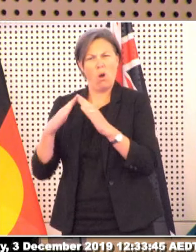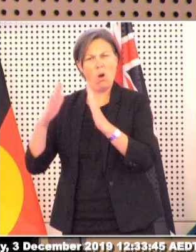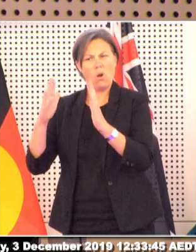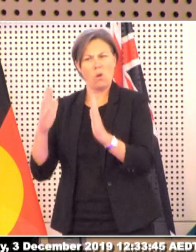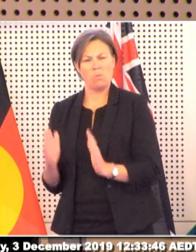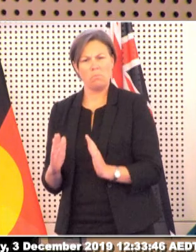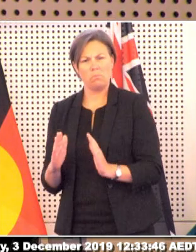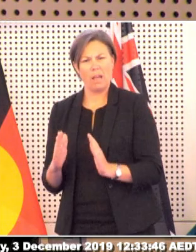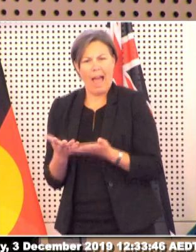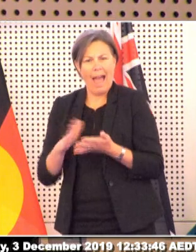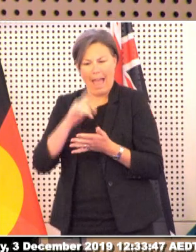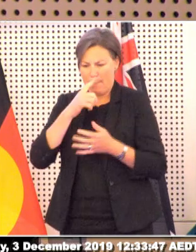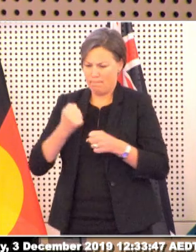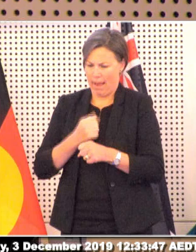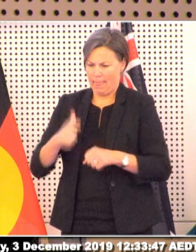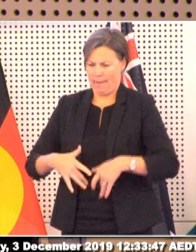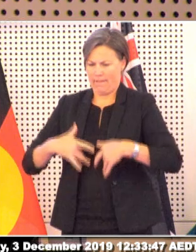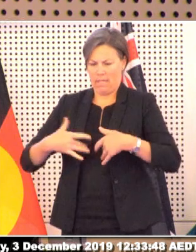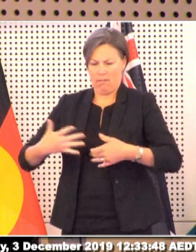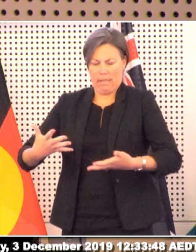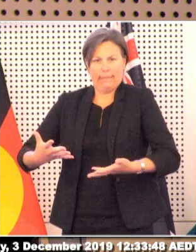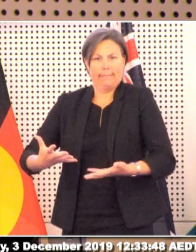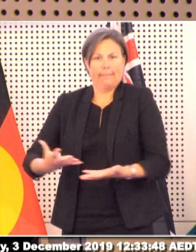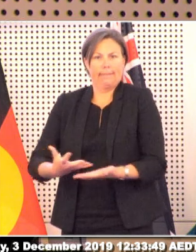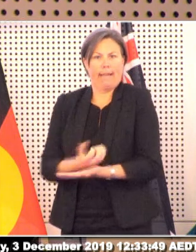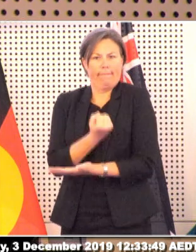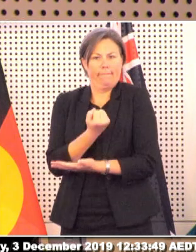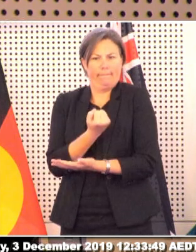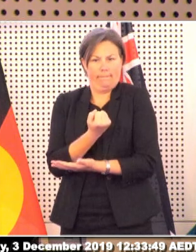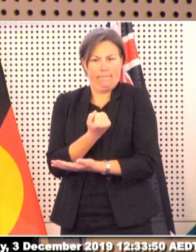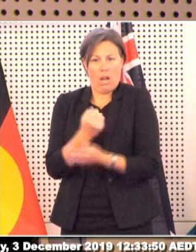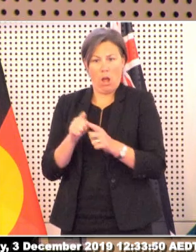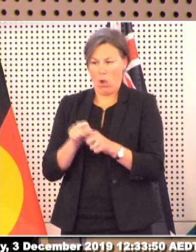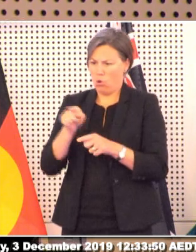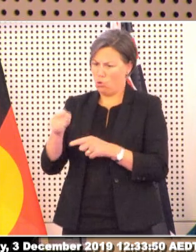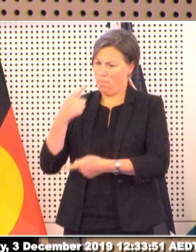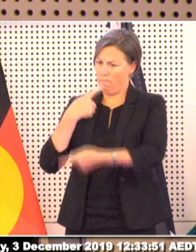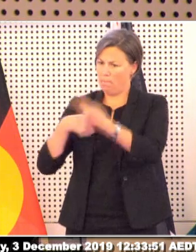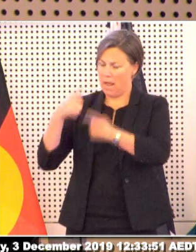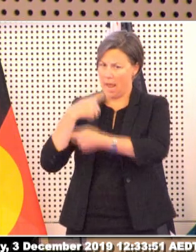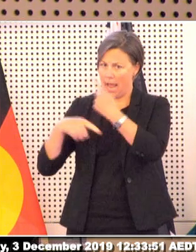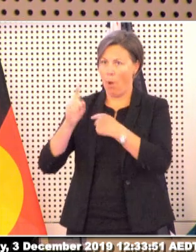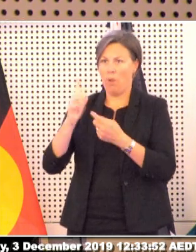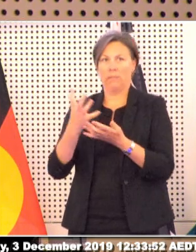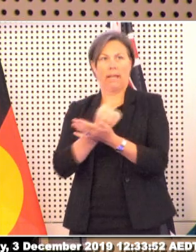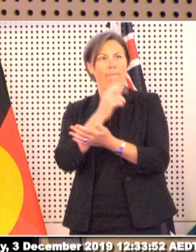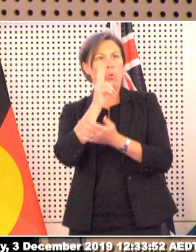feel safe in the same way? You’ve articulated some of the practical steps but what fundamentally needs to